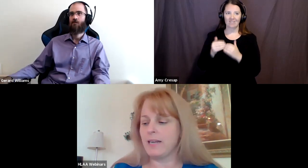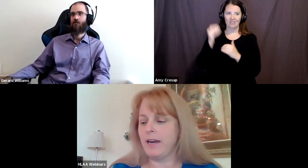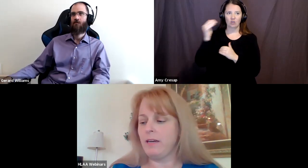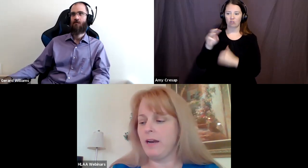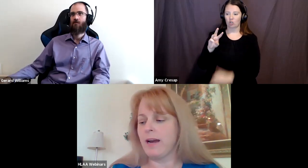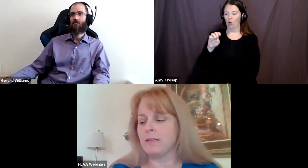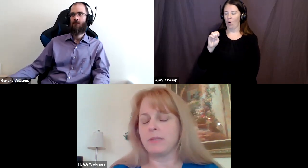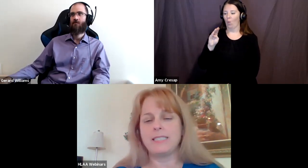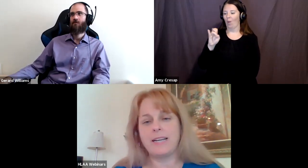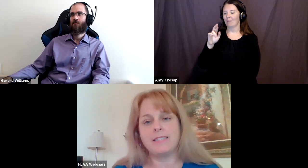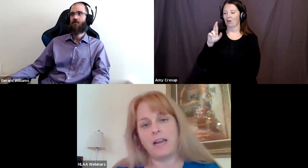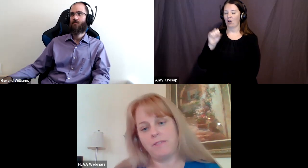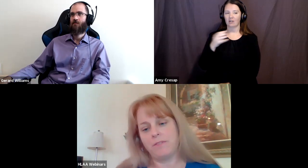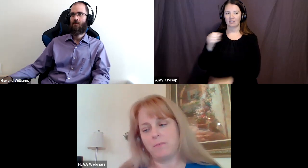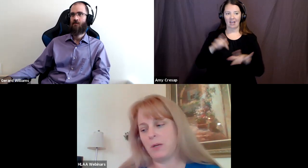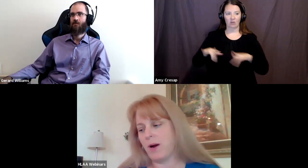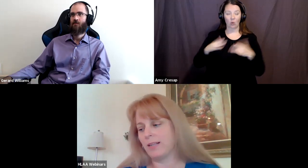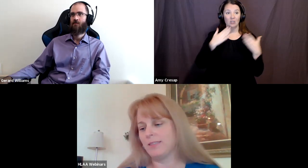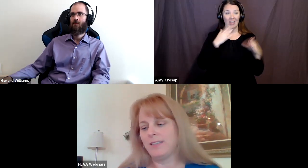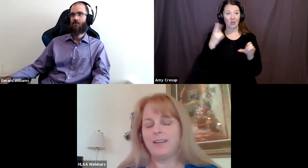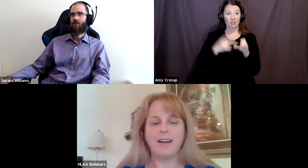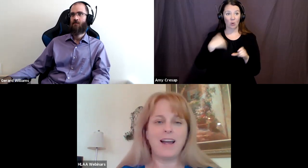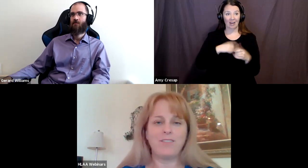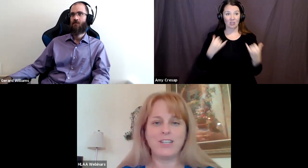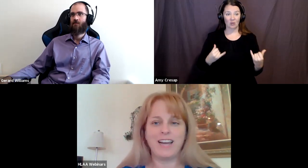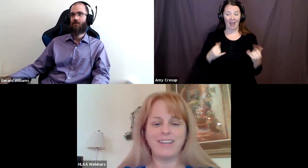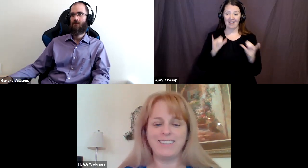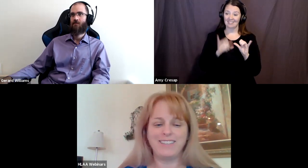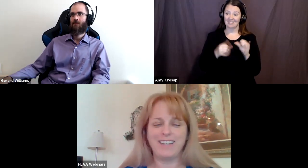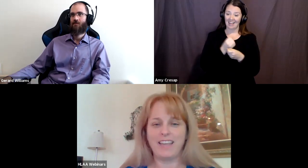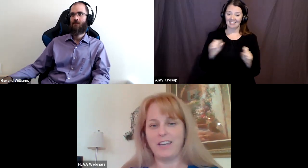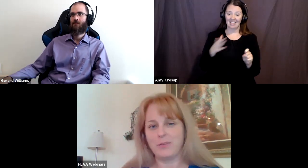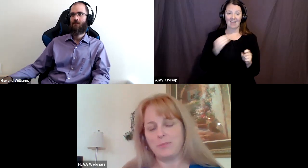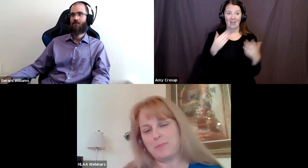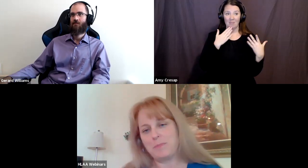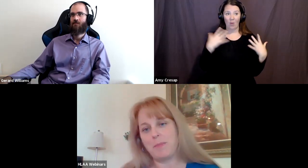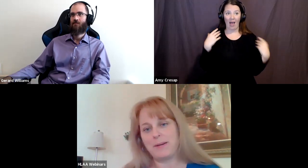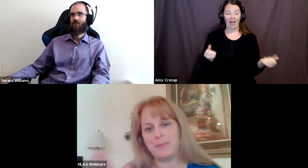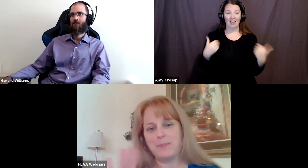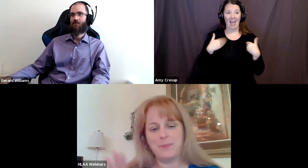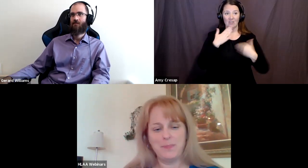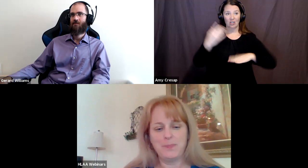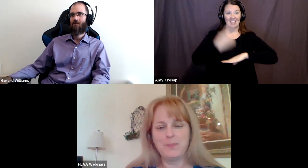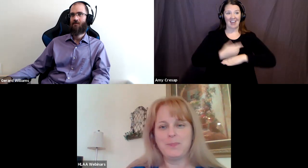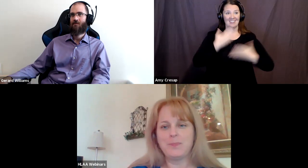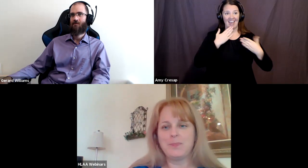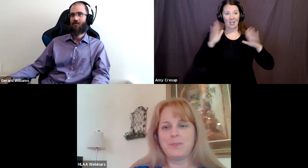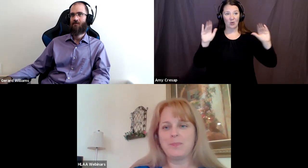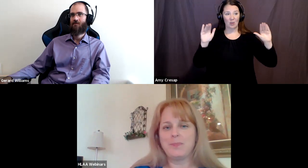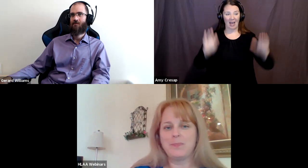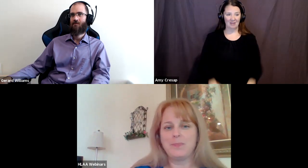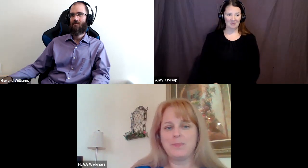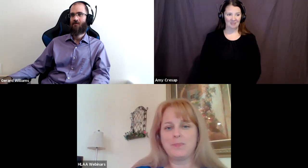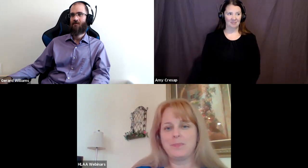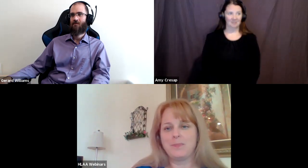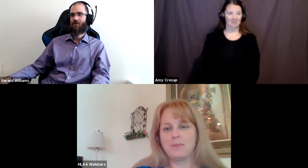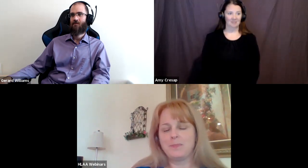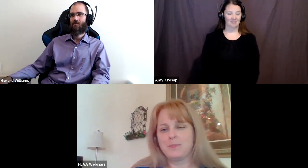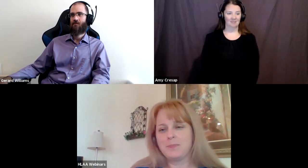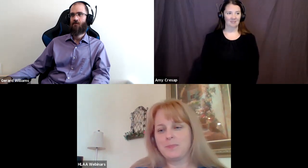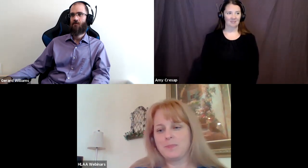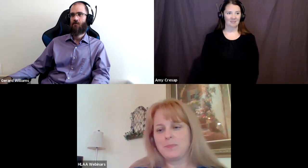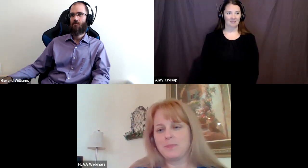Please stay safe, be well, have a good day. Thank you.